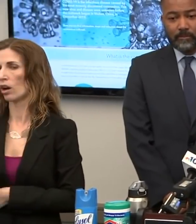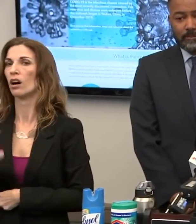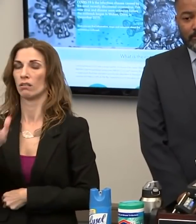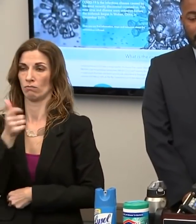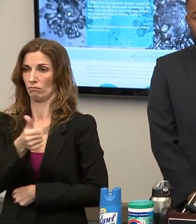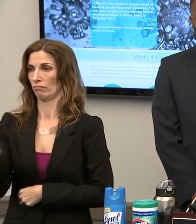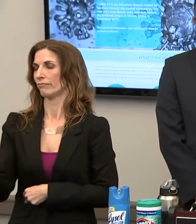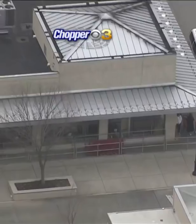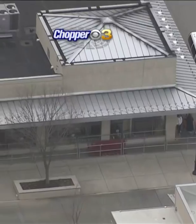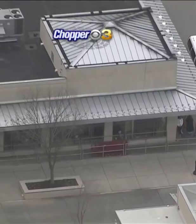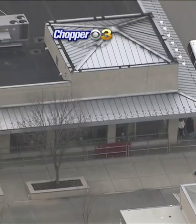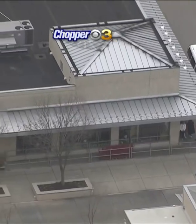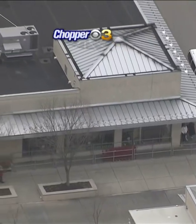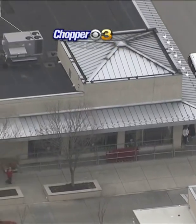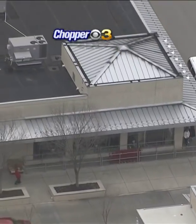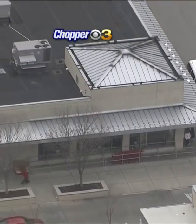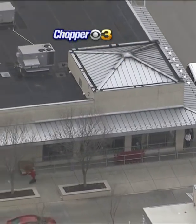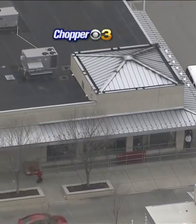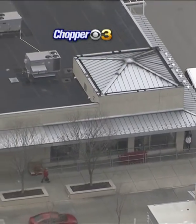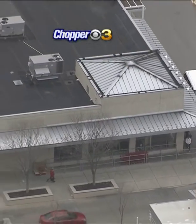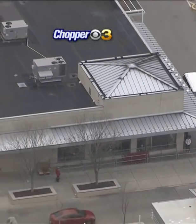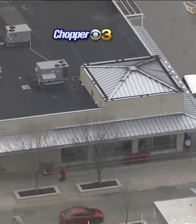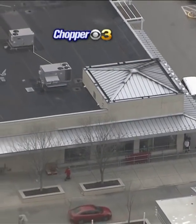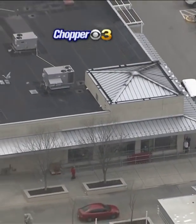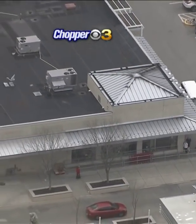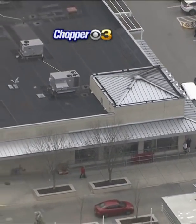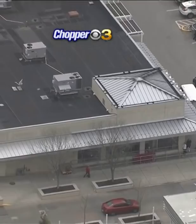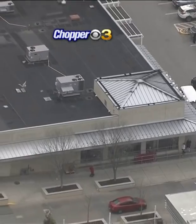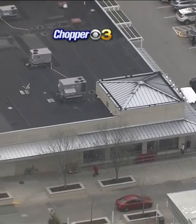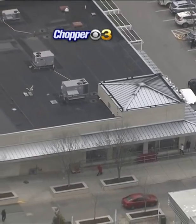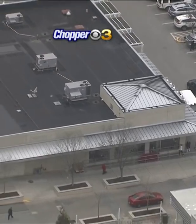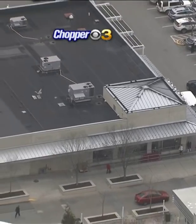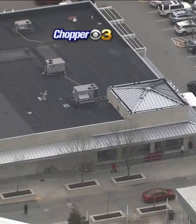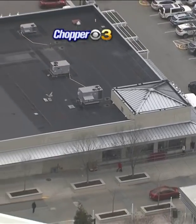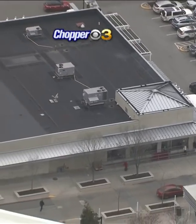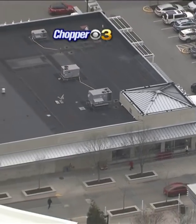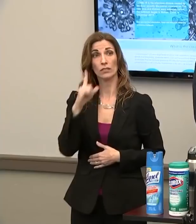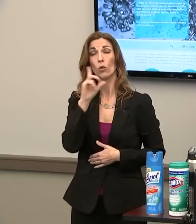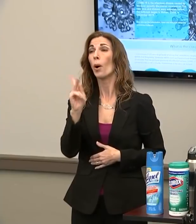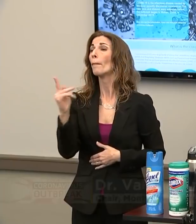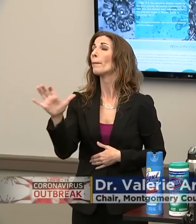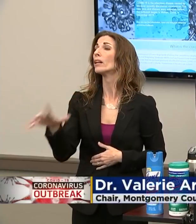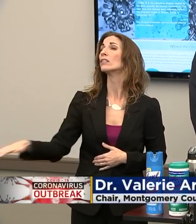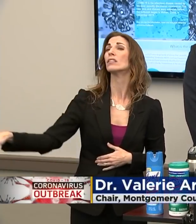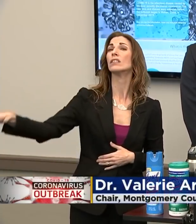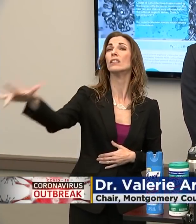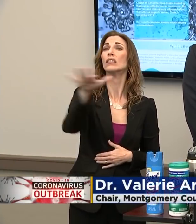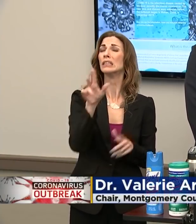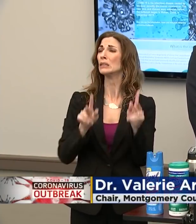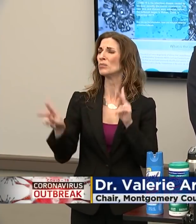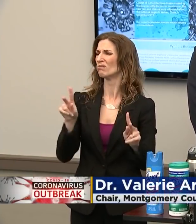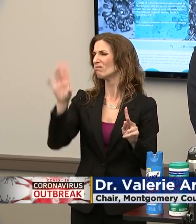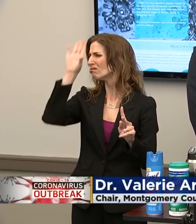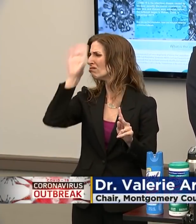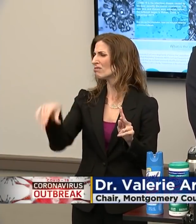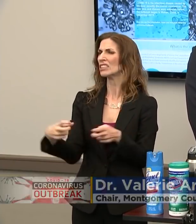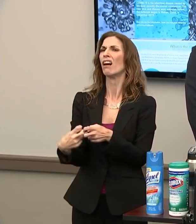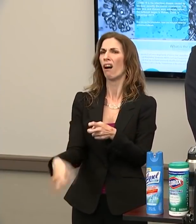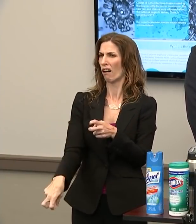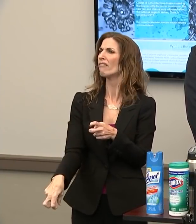RATE OF SPREAD OF DISEASE AND TO DECREASE THE ULTIMATE TOTAL NUMBER OF THIS INDIVIDUAL WHO ARE IMPACTED. SHE ALSO